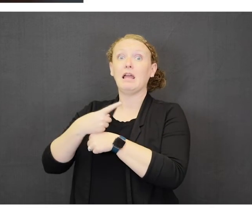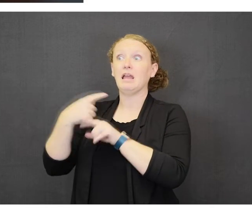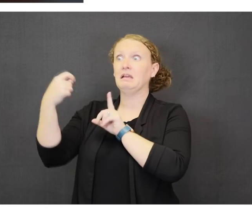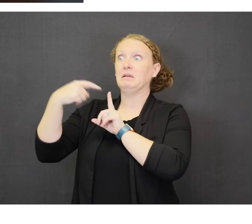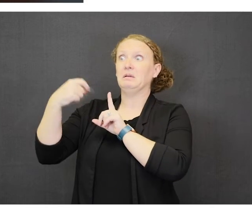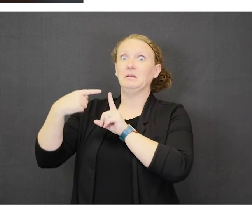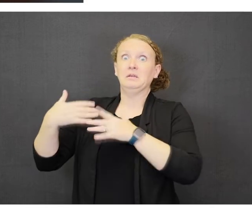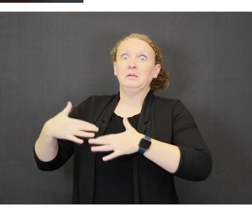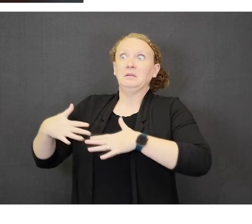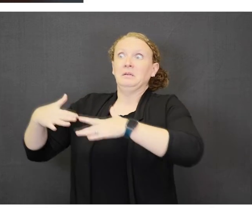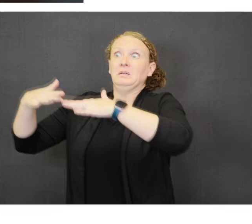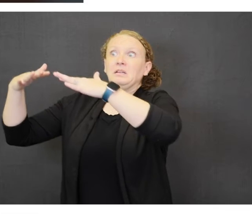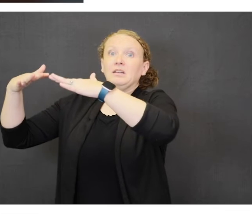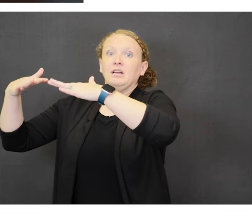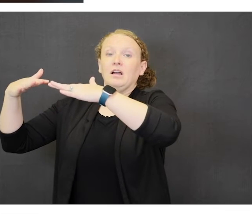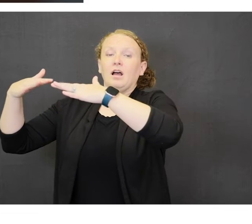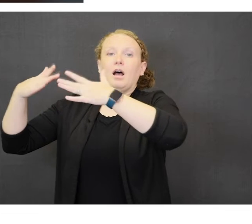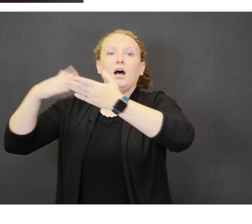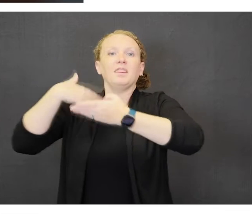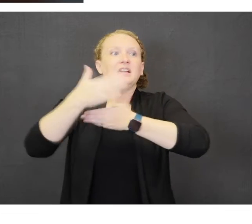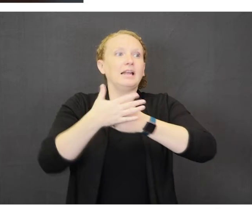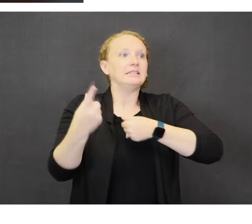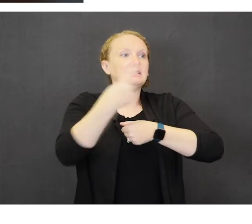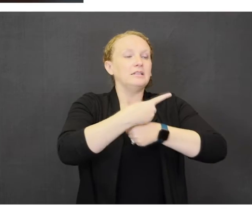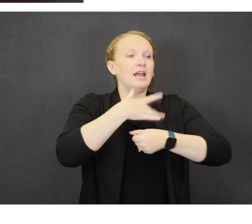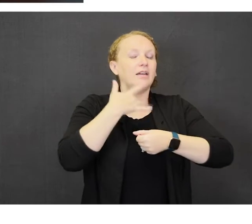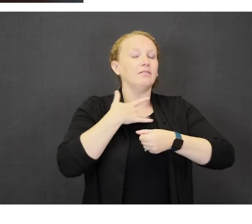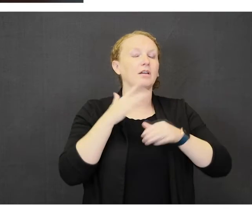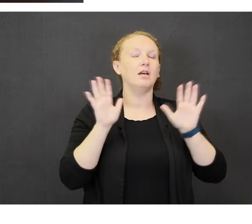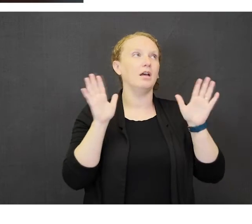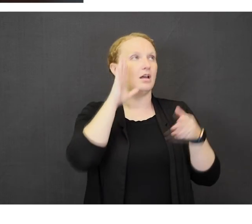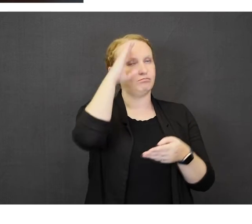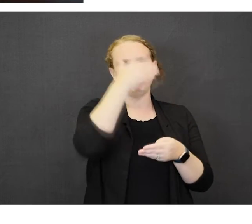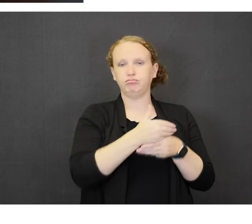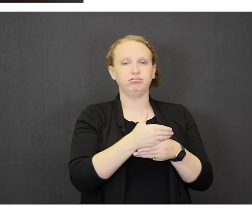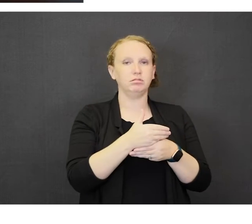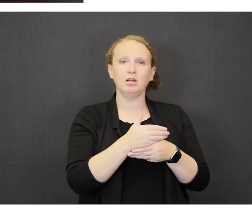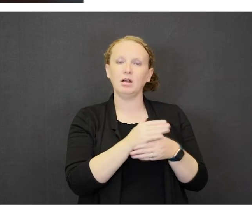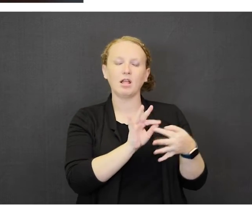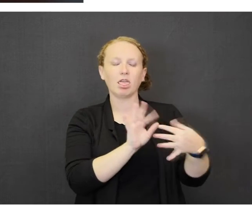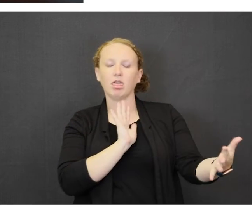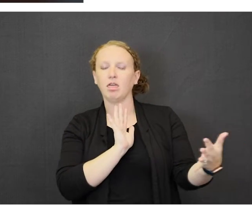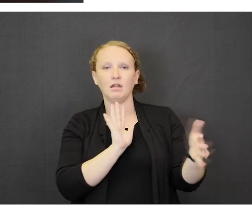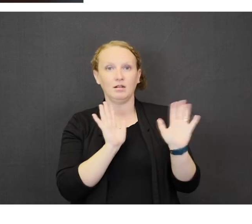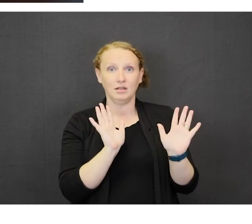you just want to shut down and withdraw and just shut it all out and just disappear